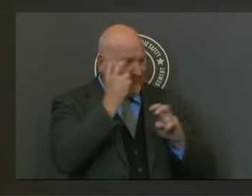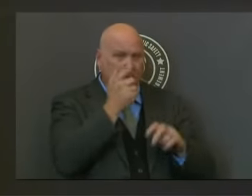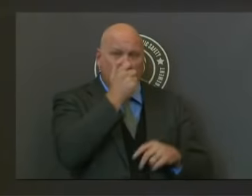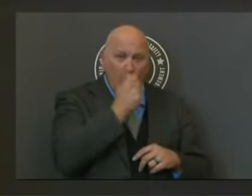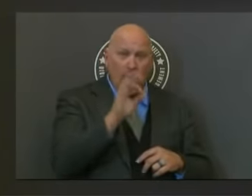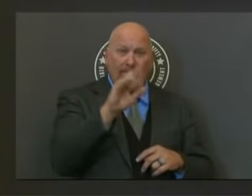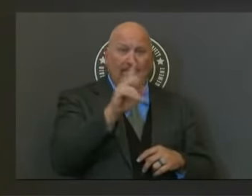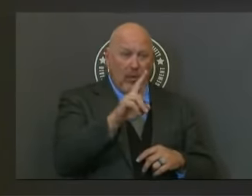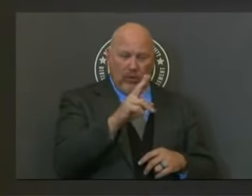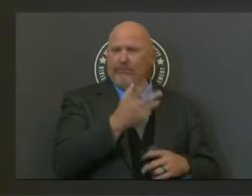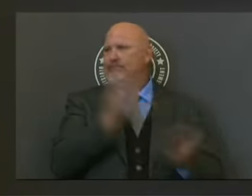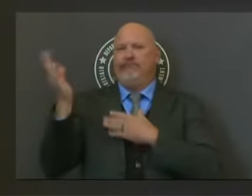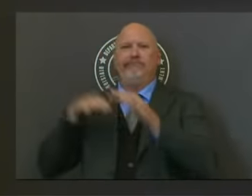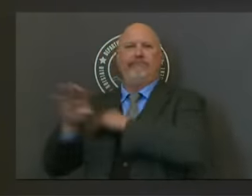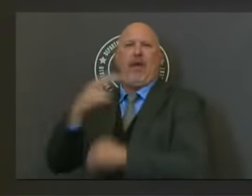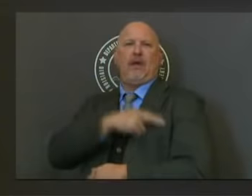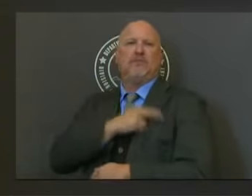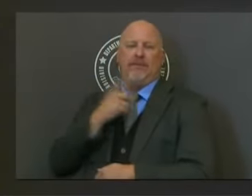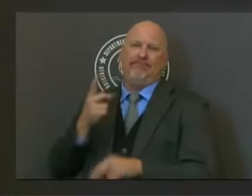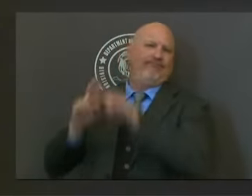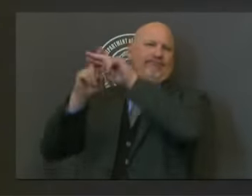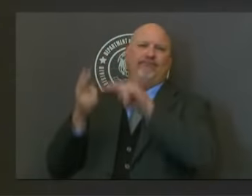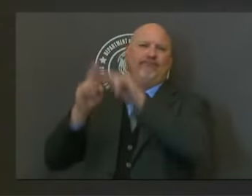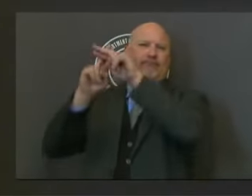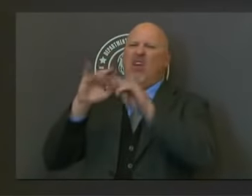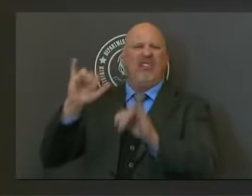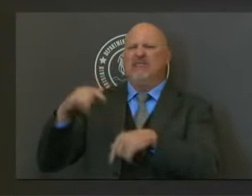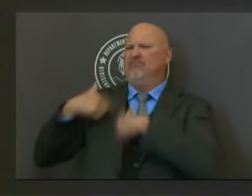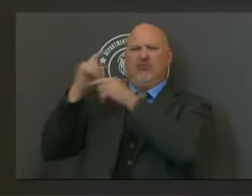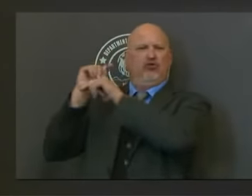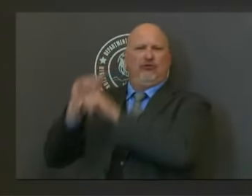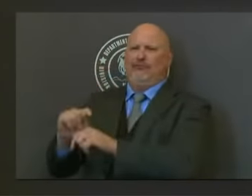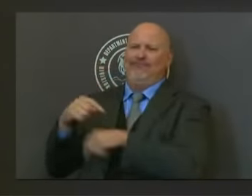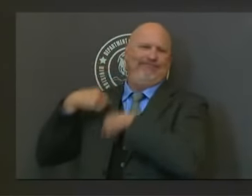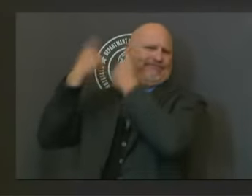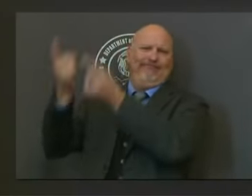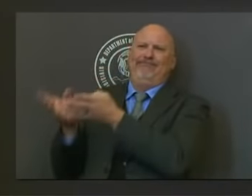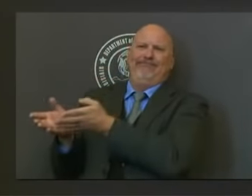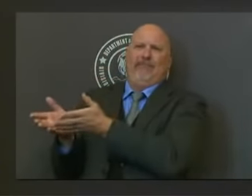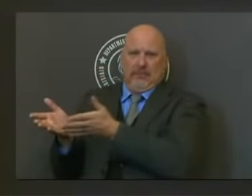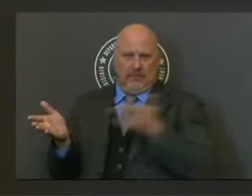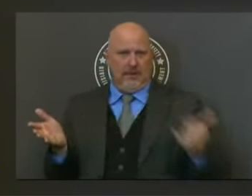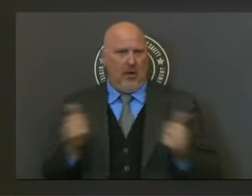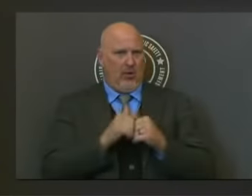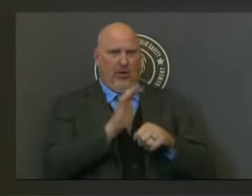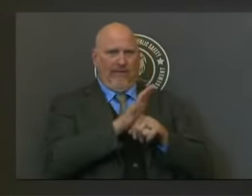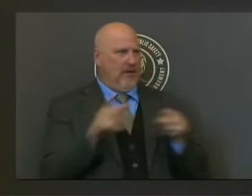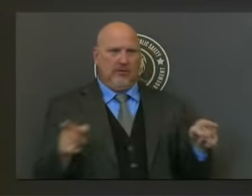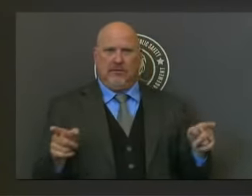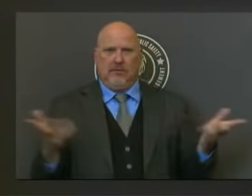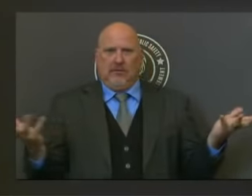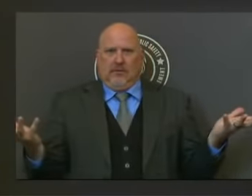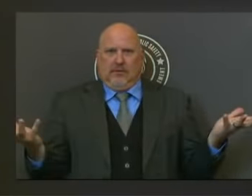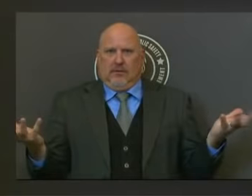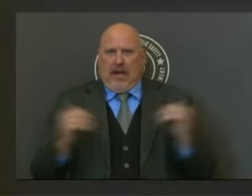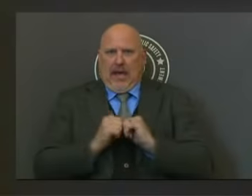we're working from home we're wearing masks were staying away from each